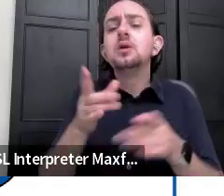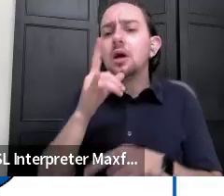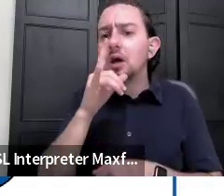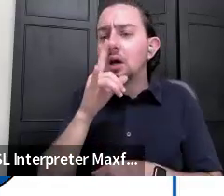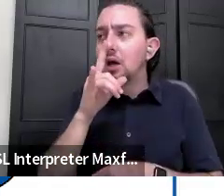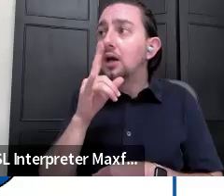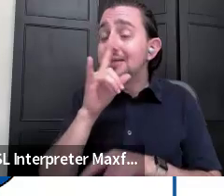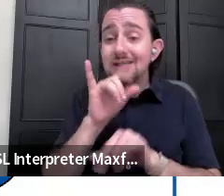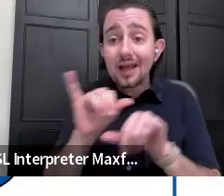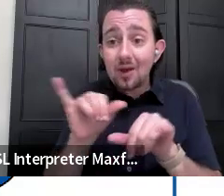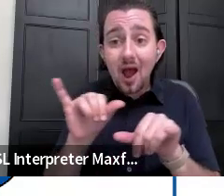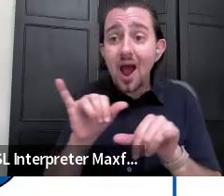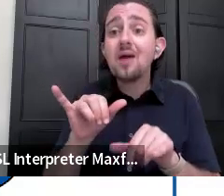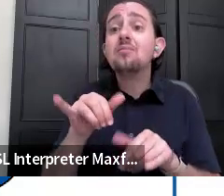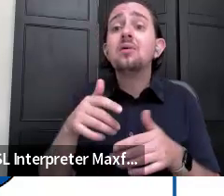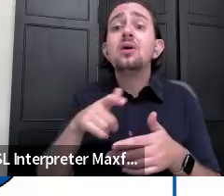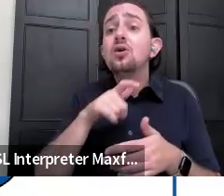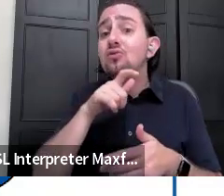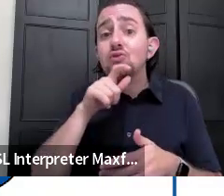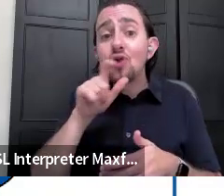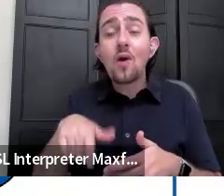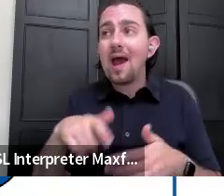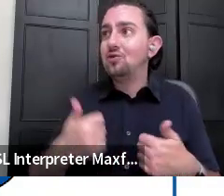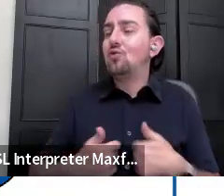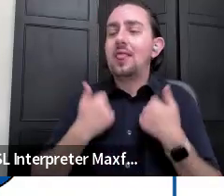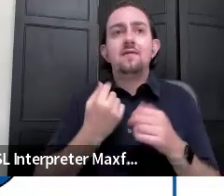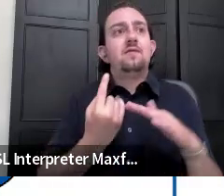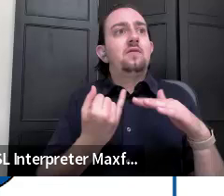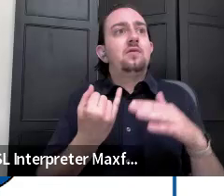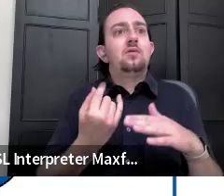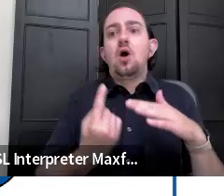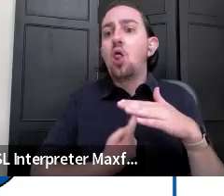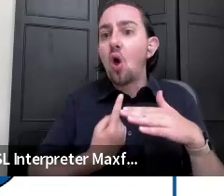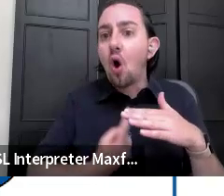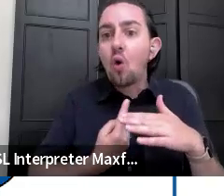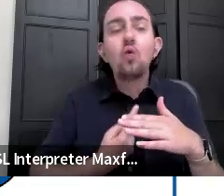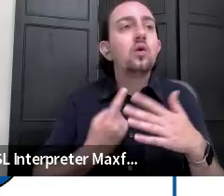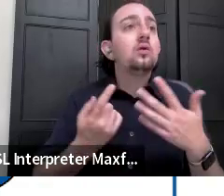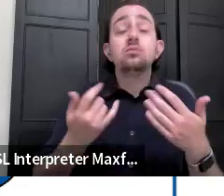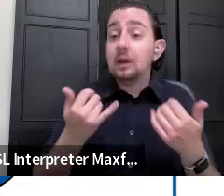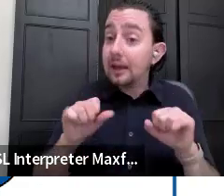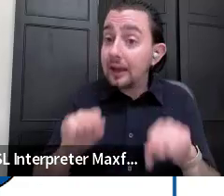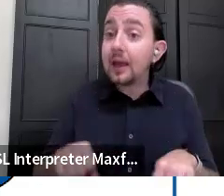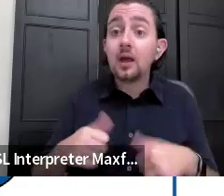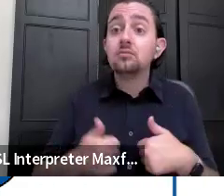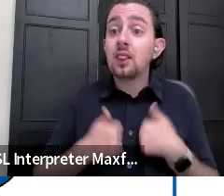You can live dependently and still fight. So interdependence being reliant on people